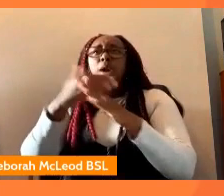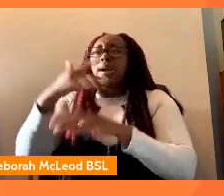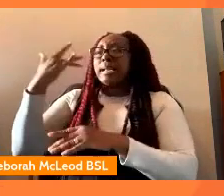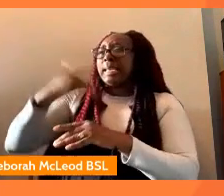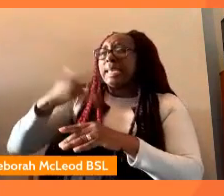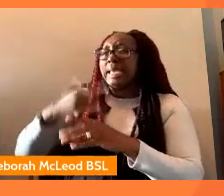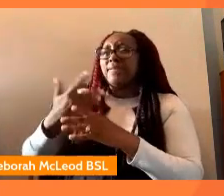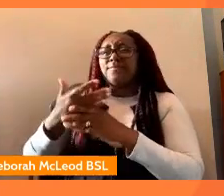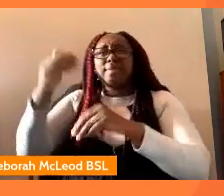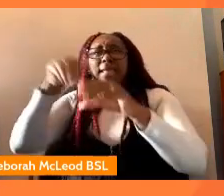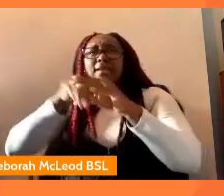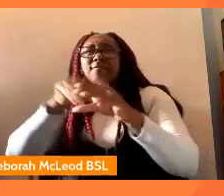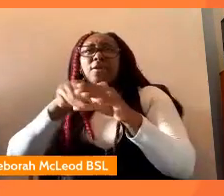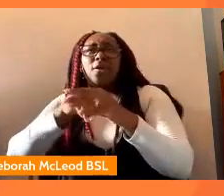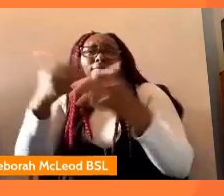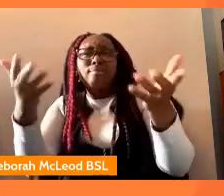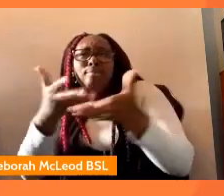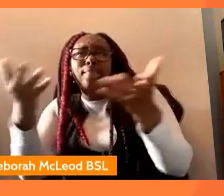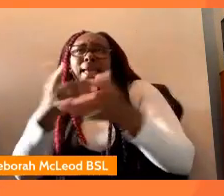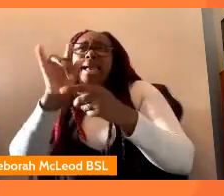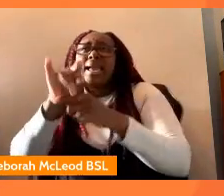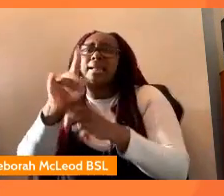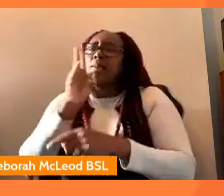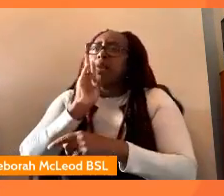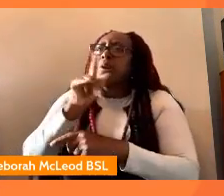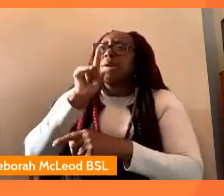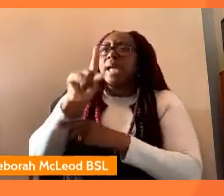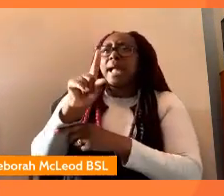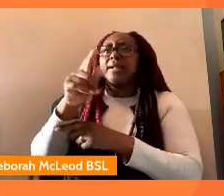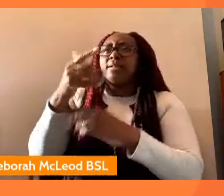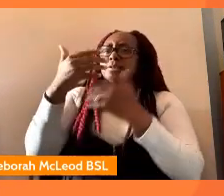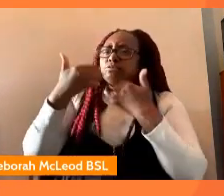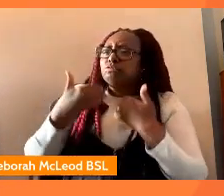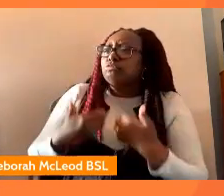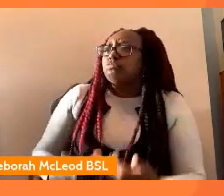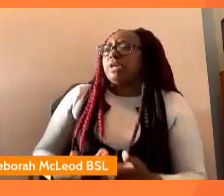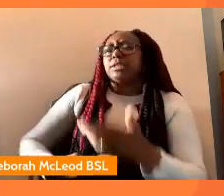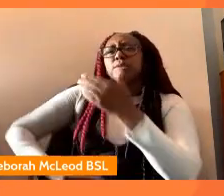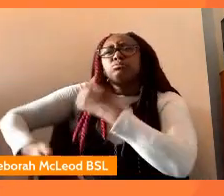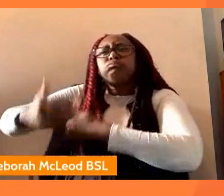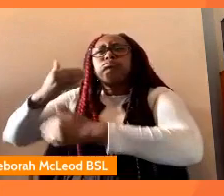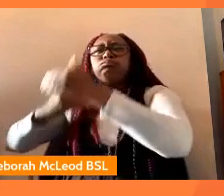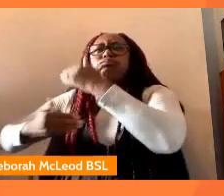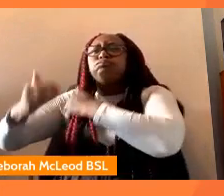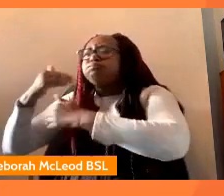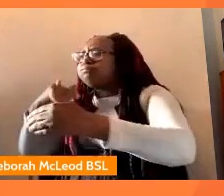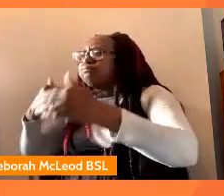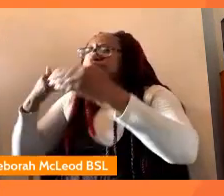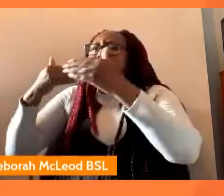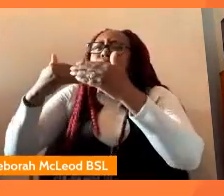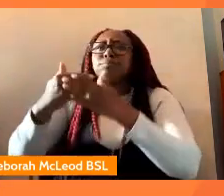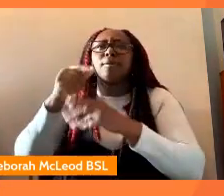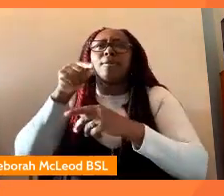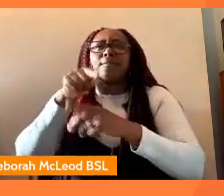And how it's rich industrial heritage and the migration of people created a lasting imprint and cultural legacy.